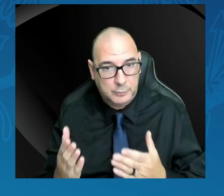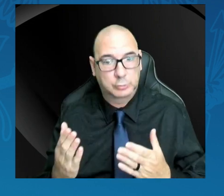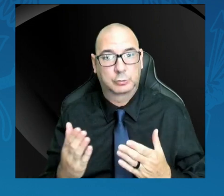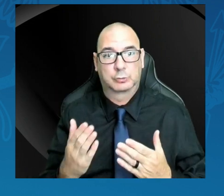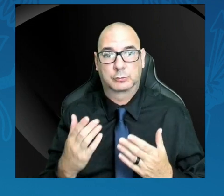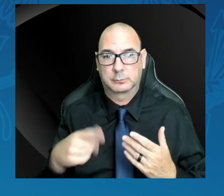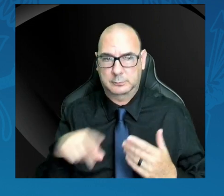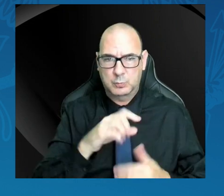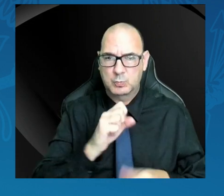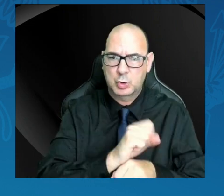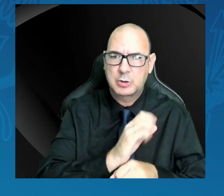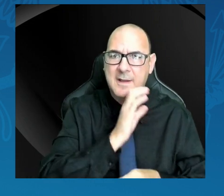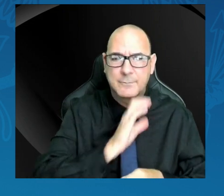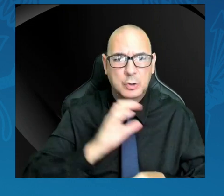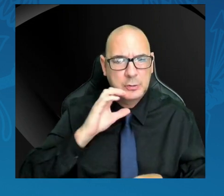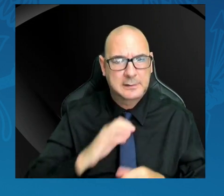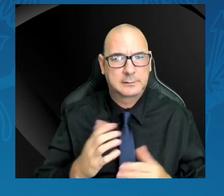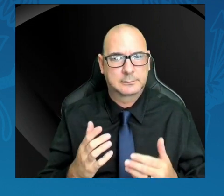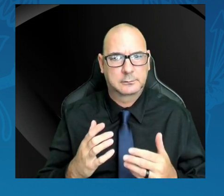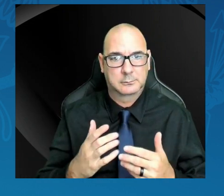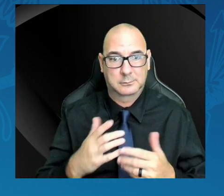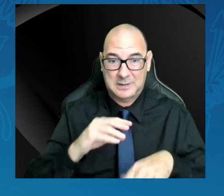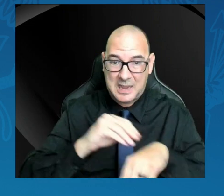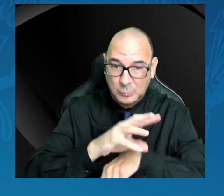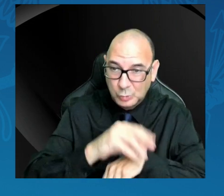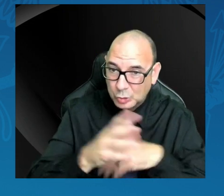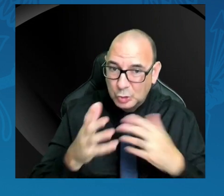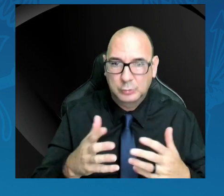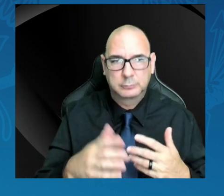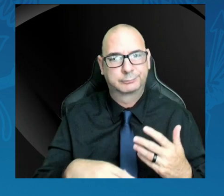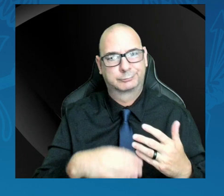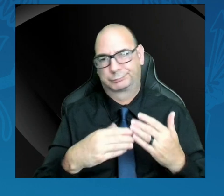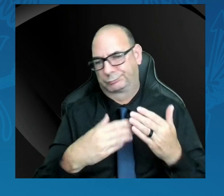It's the counselors. It's the it's everyone.